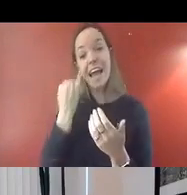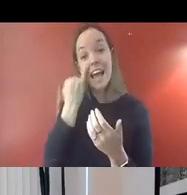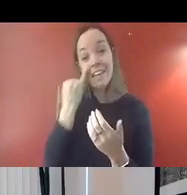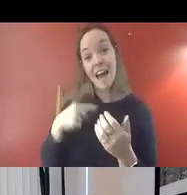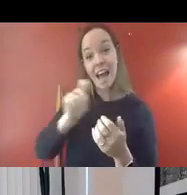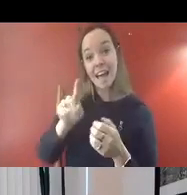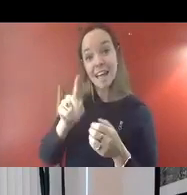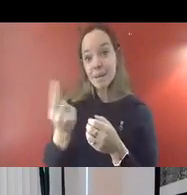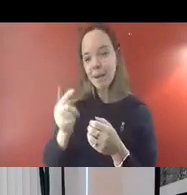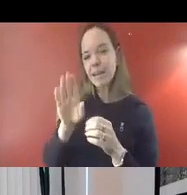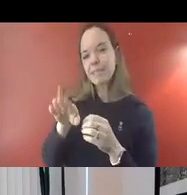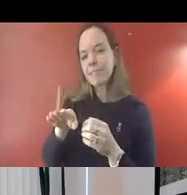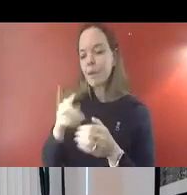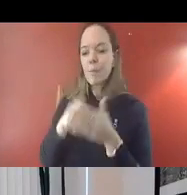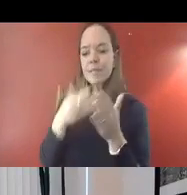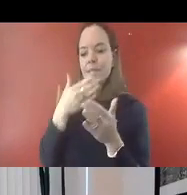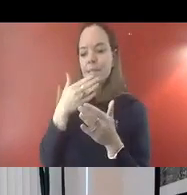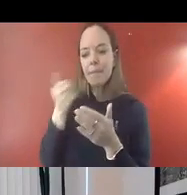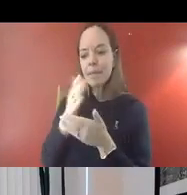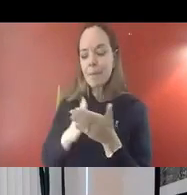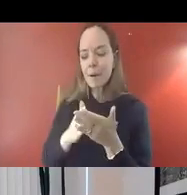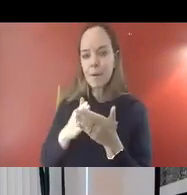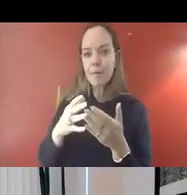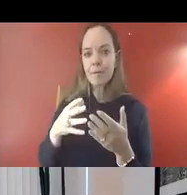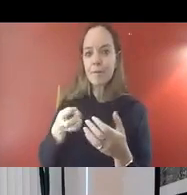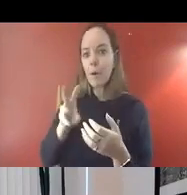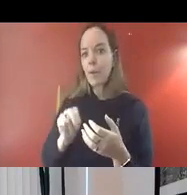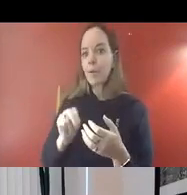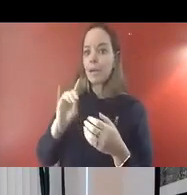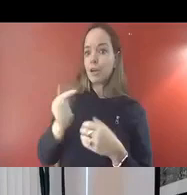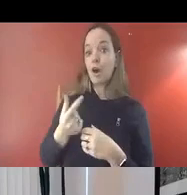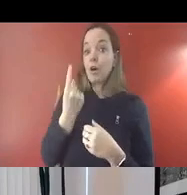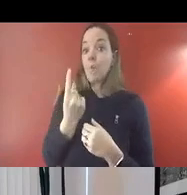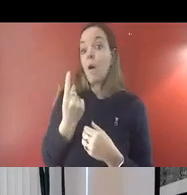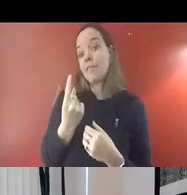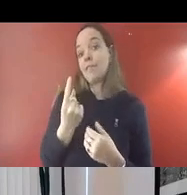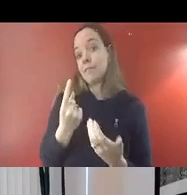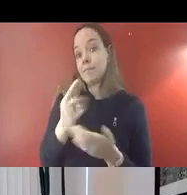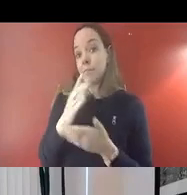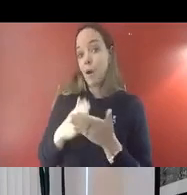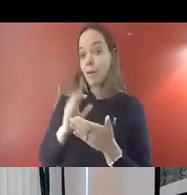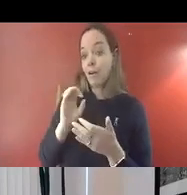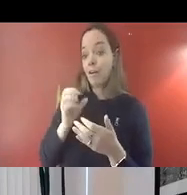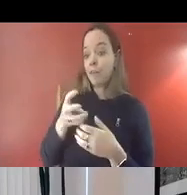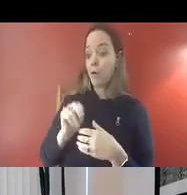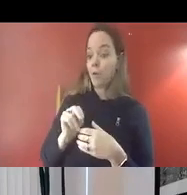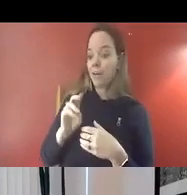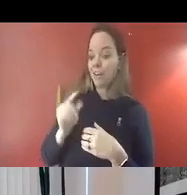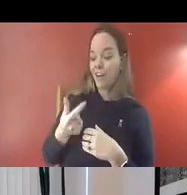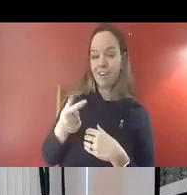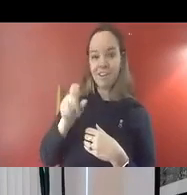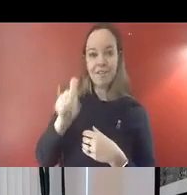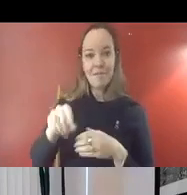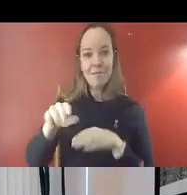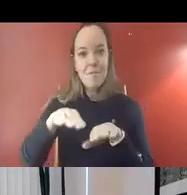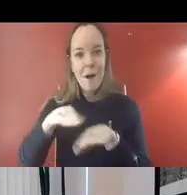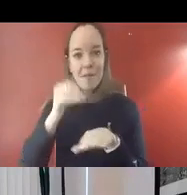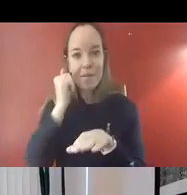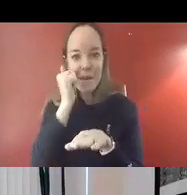I said, "Yes you need to walk yourself." We, "Well you have to walk them everyday." And we give this to our animals but not to I said, "Yes you need to walk yourself." We, ourselves. We need to maintain social we give this to our animals but not to